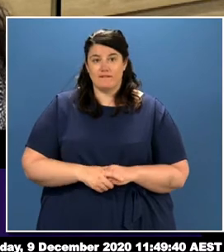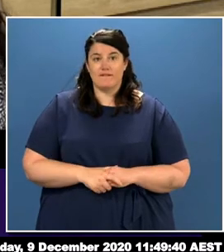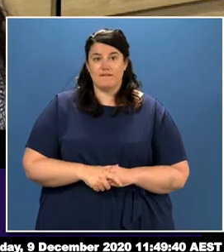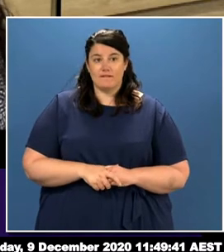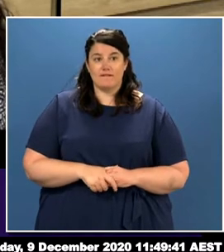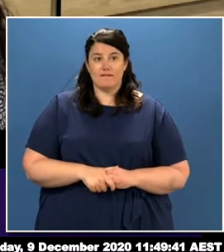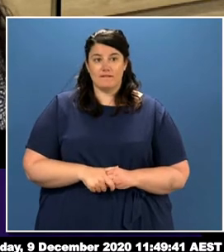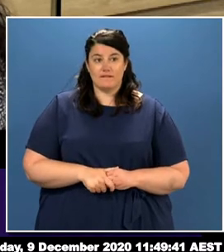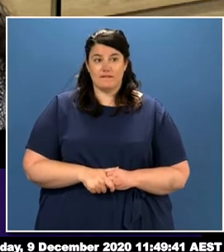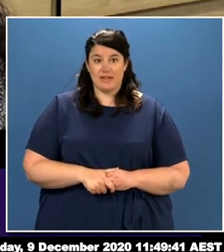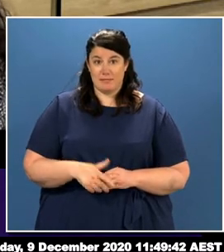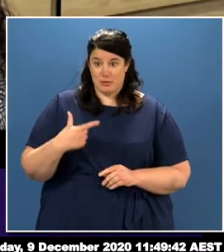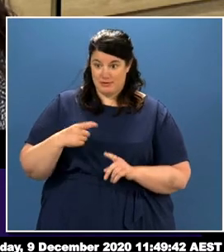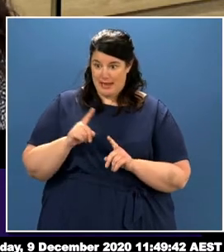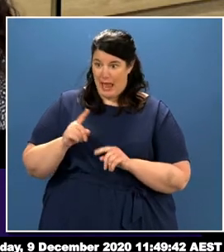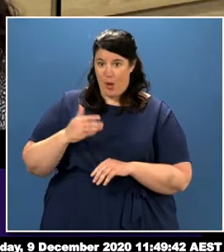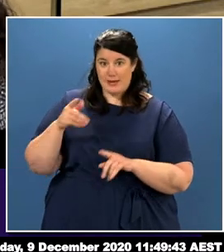You haven't had to apply for another job since then!